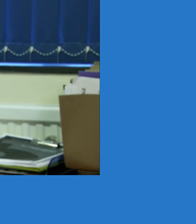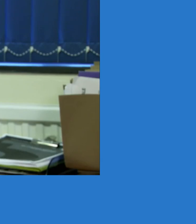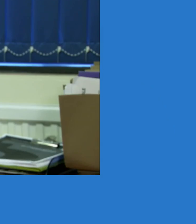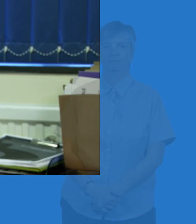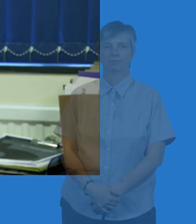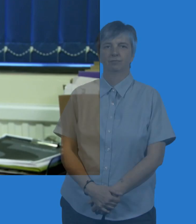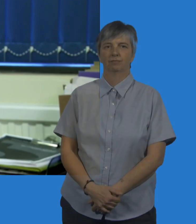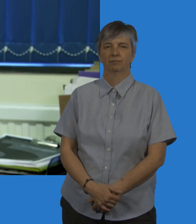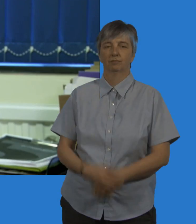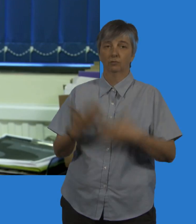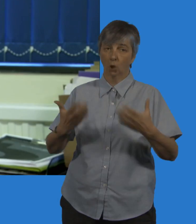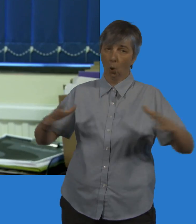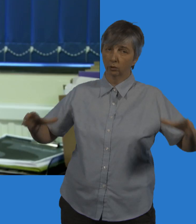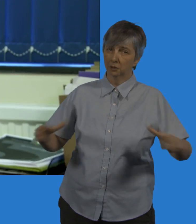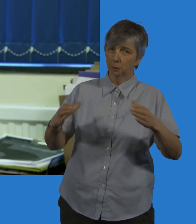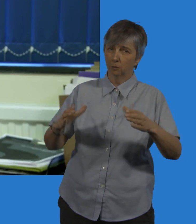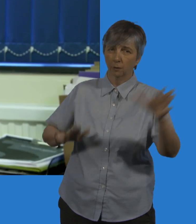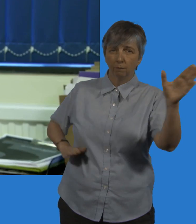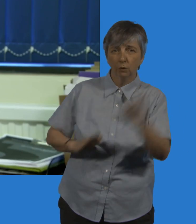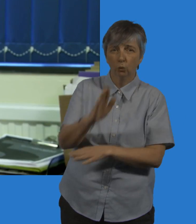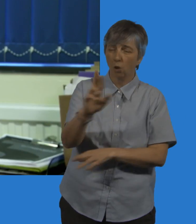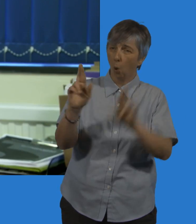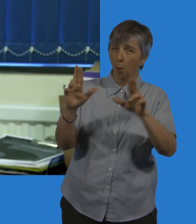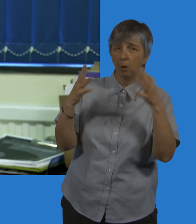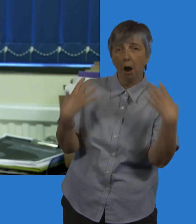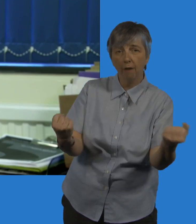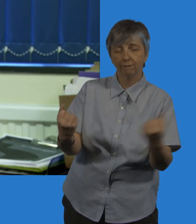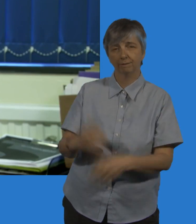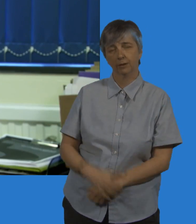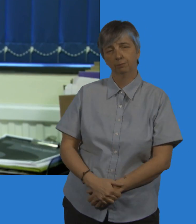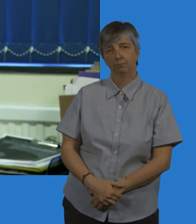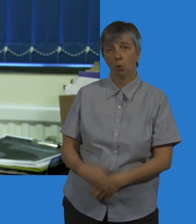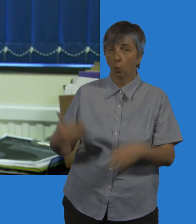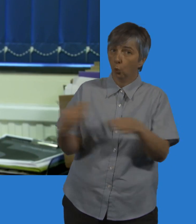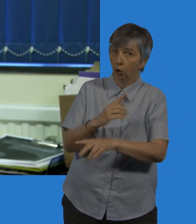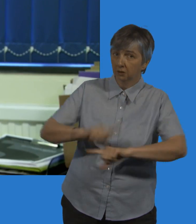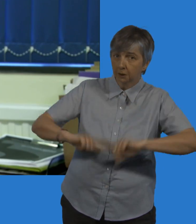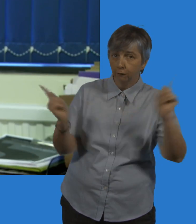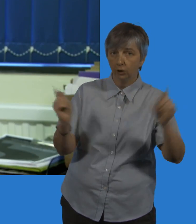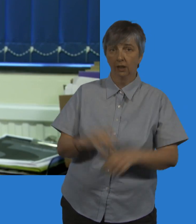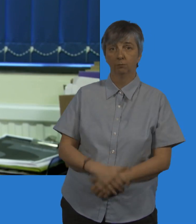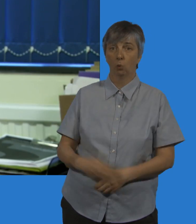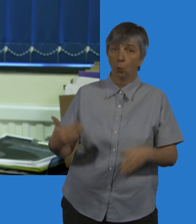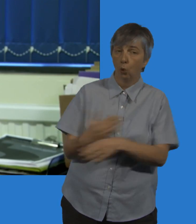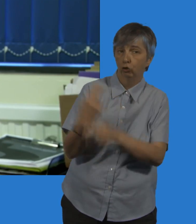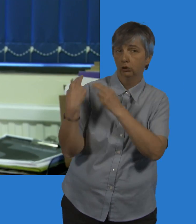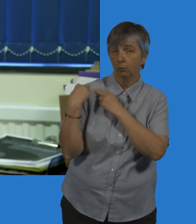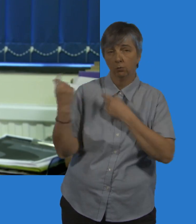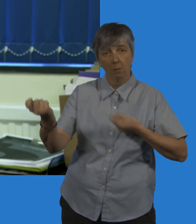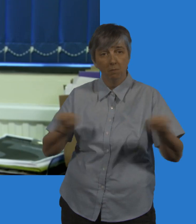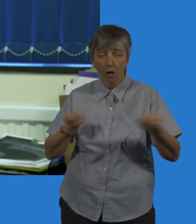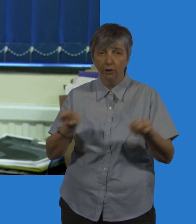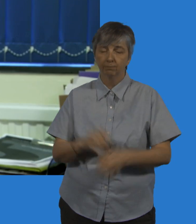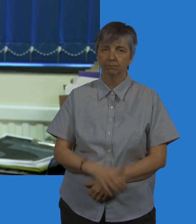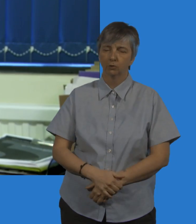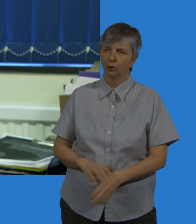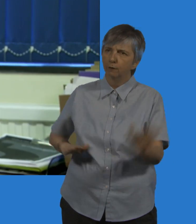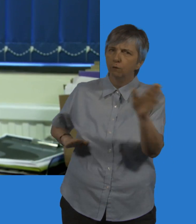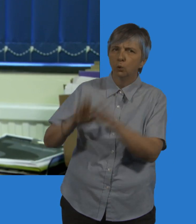Dr Nina Pearson: We now have a workforce that can see hope…they can see a possibility of working differently